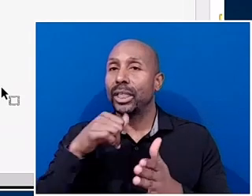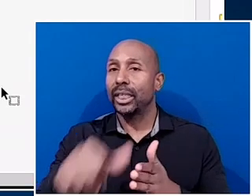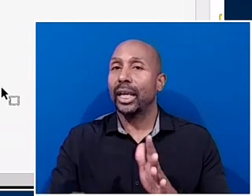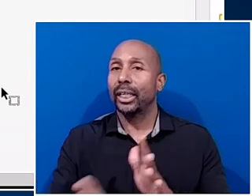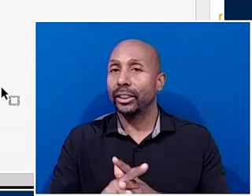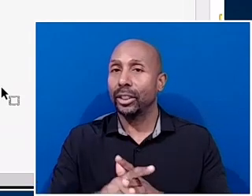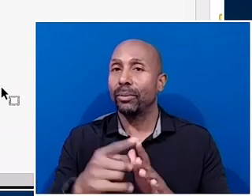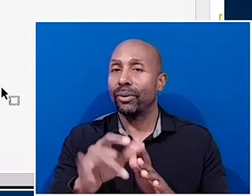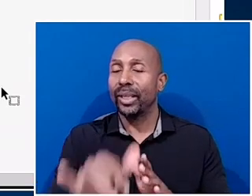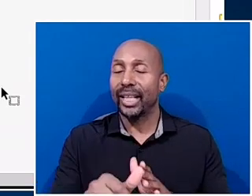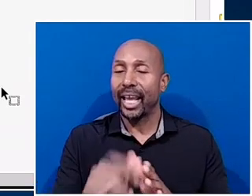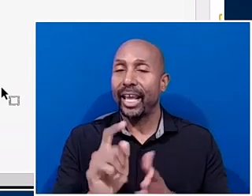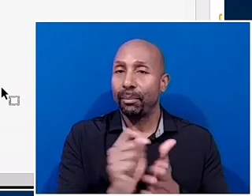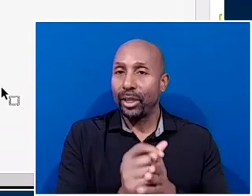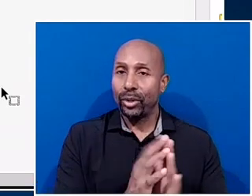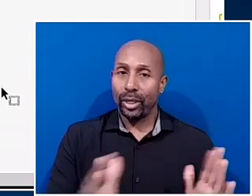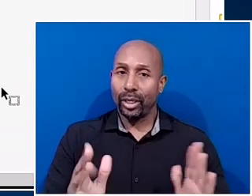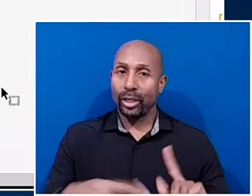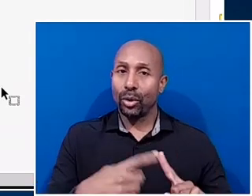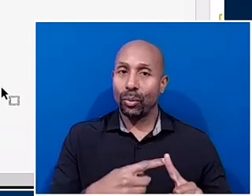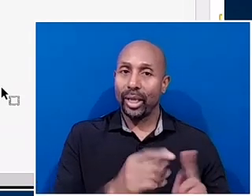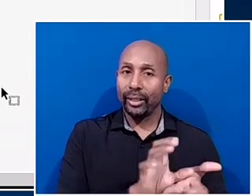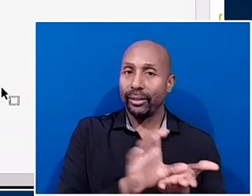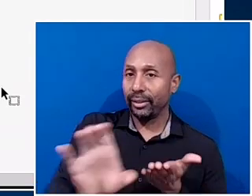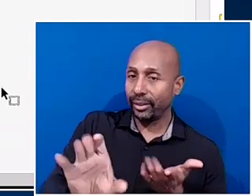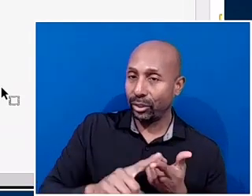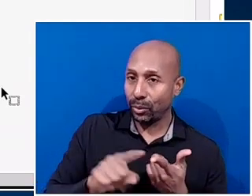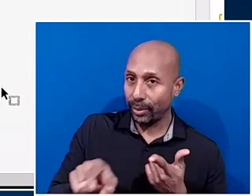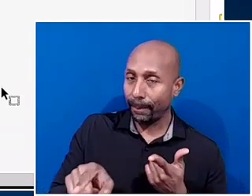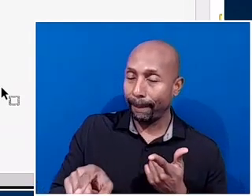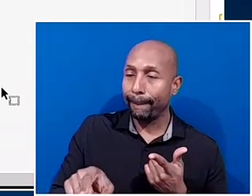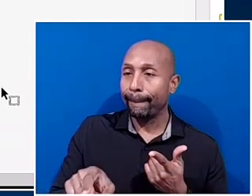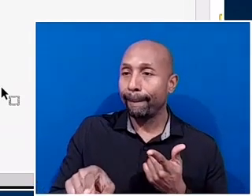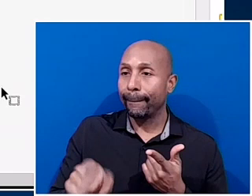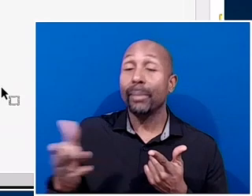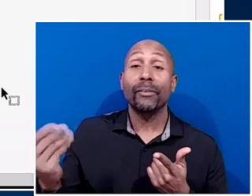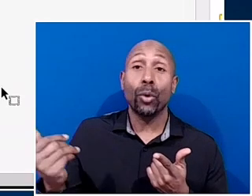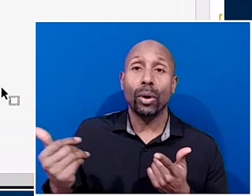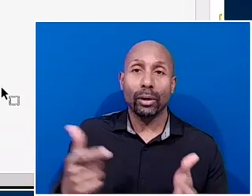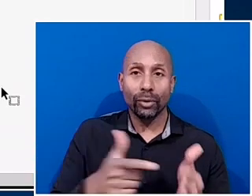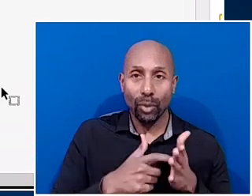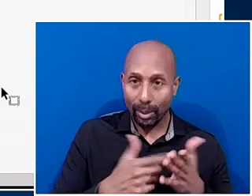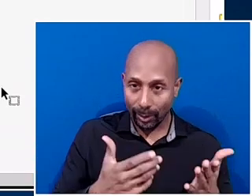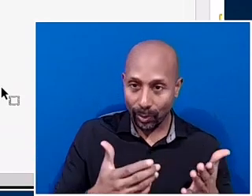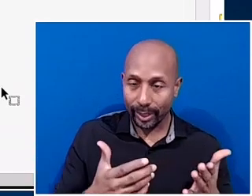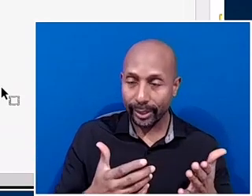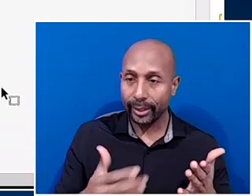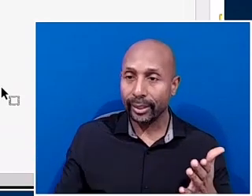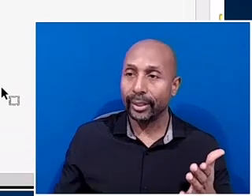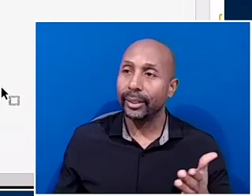made for. Previously, the requirement was that we would- the school would provide